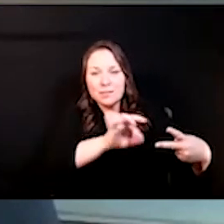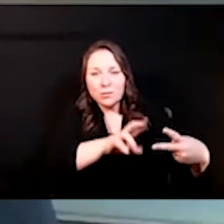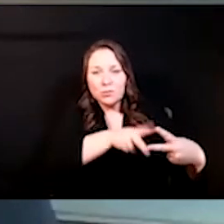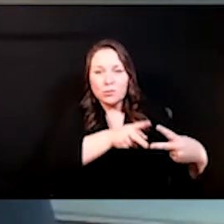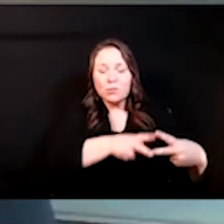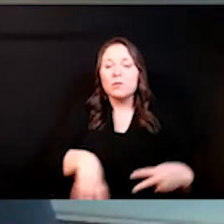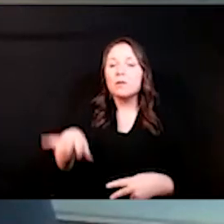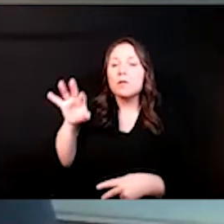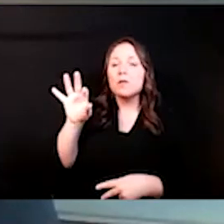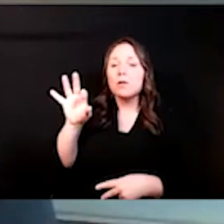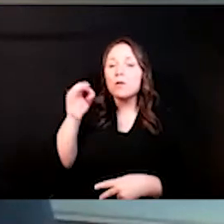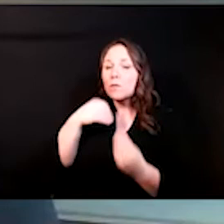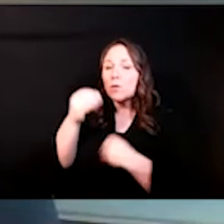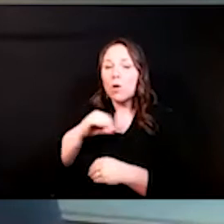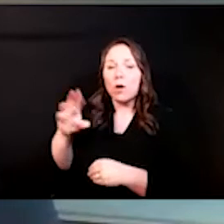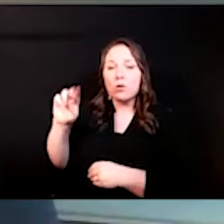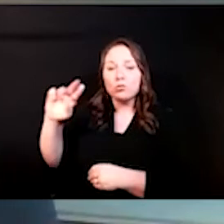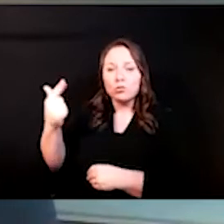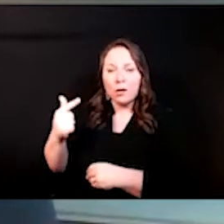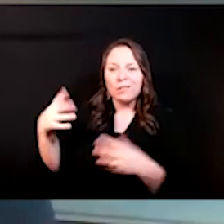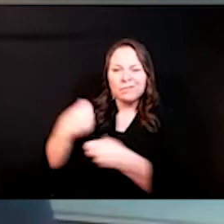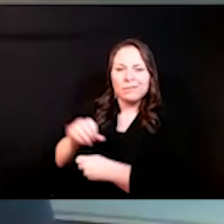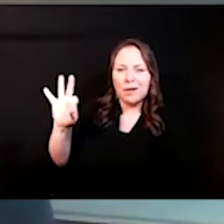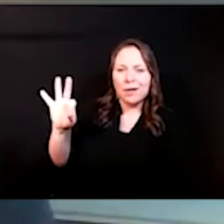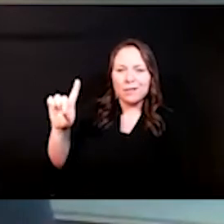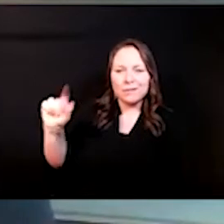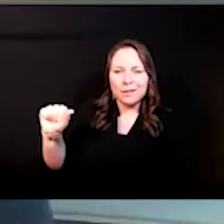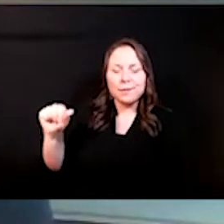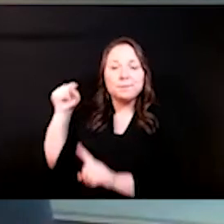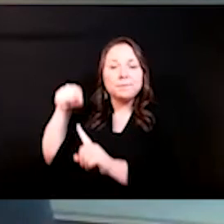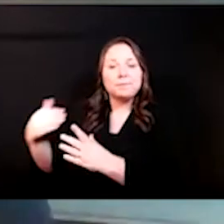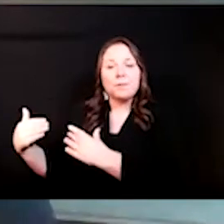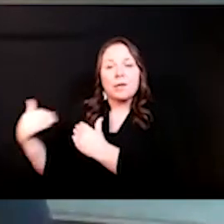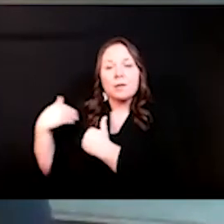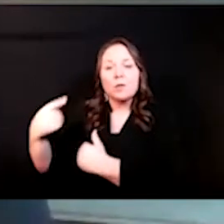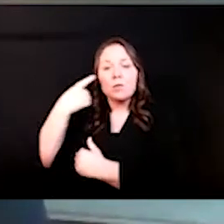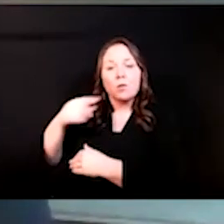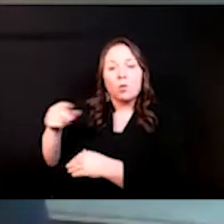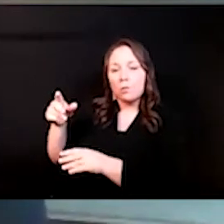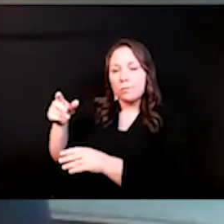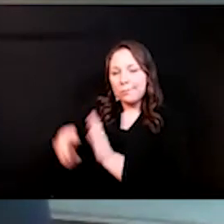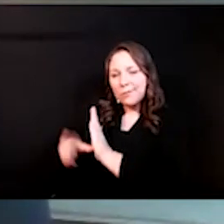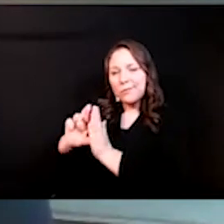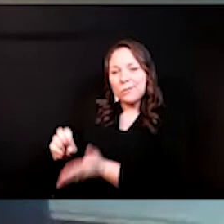THAT'S THE MODERNA AND PFIZER VACCINE. THE FOOD AND DRUG ADMINISTRATION, OR THE FDA, IS RESPONSIBLE FOR REVIEWING AND